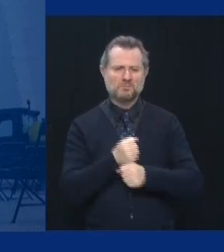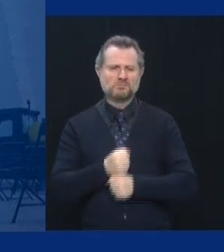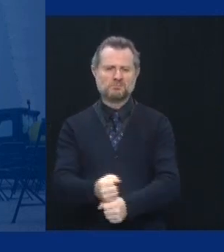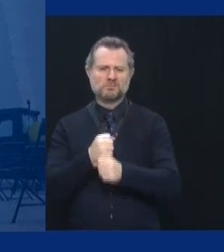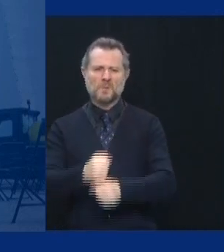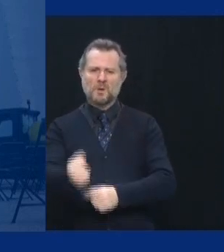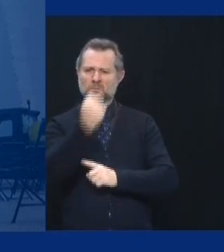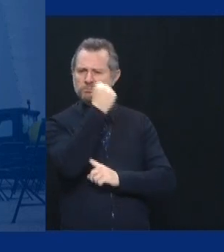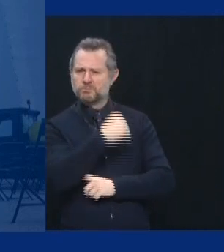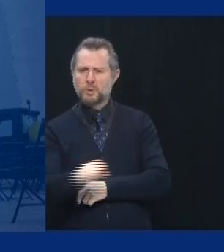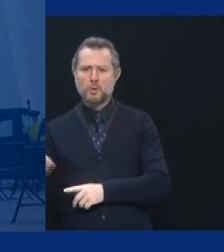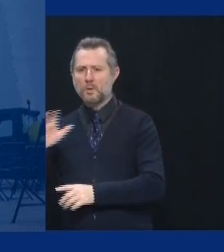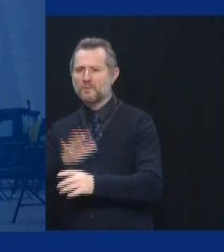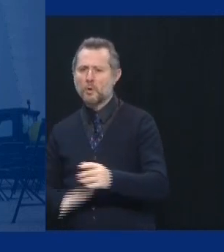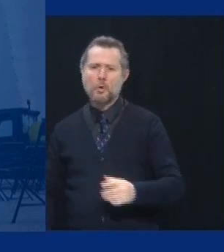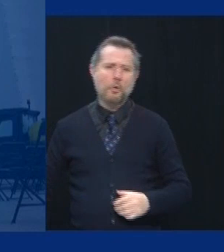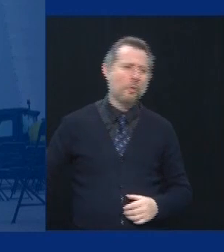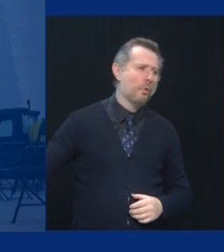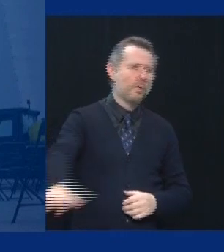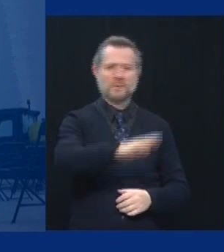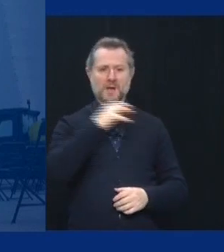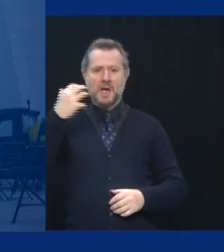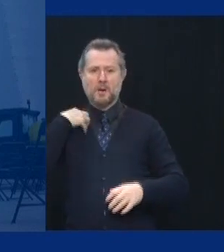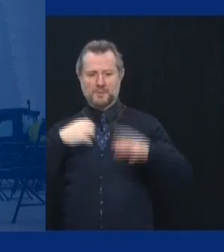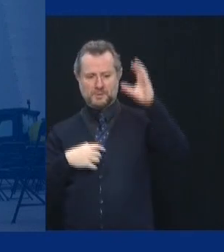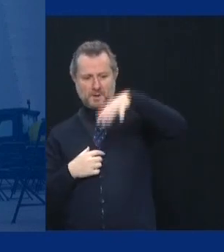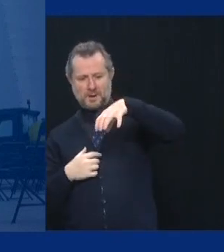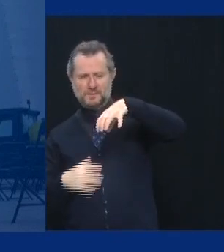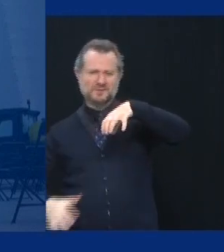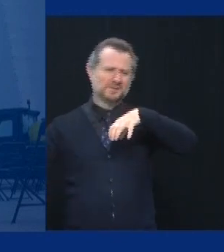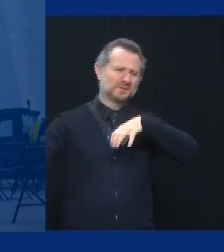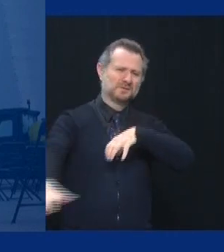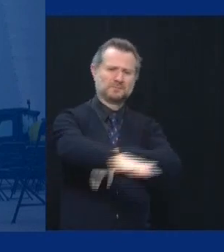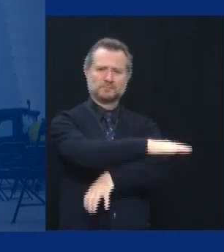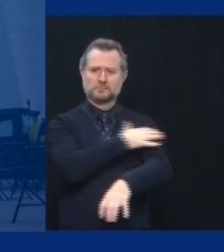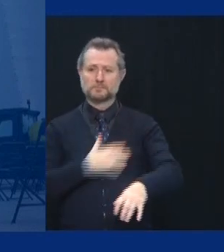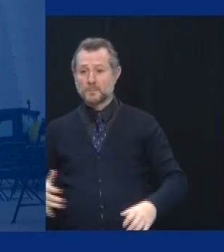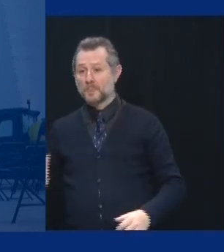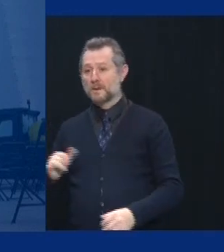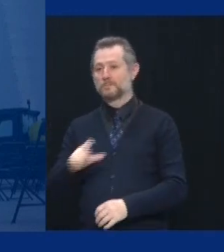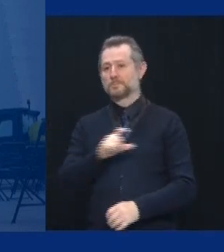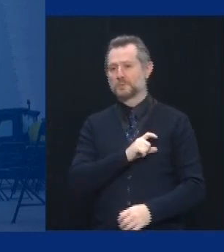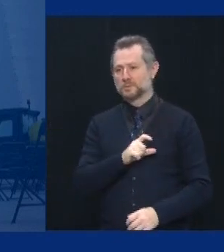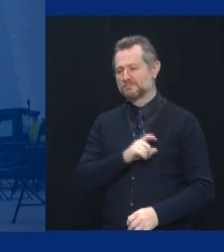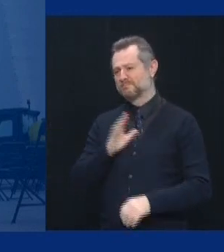THERE HAVE BEEN REPORTS FROM LAW ENFORCEMENT SOURCES THAT THERE IS TALK OF BEING DÑ?V3#ÑRATIONS